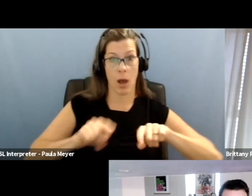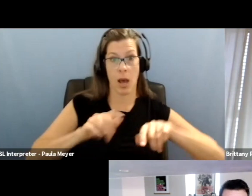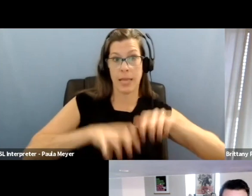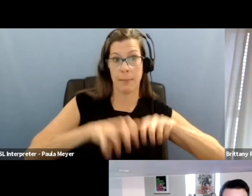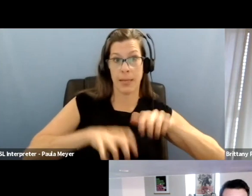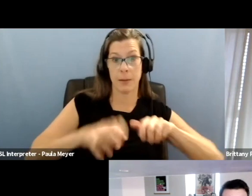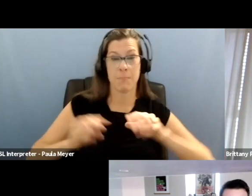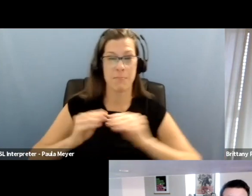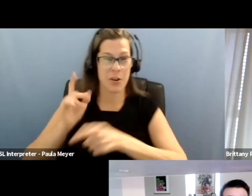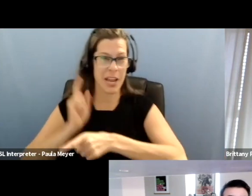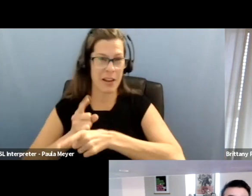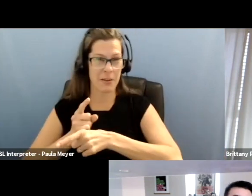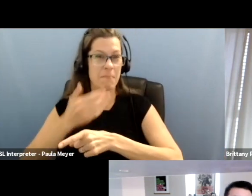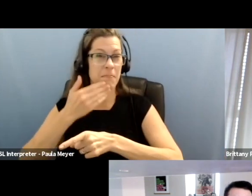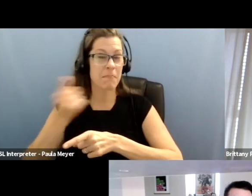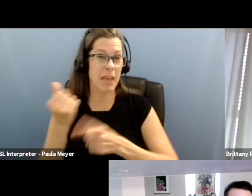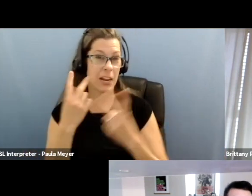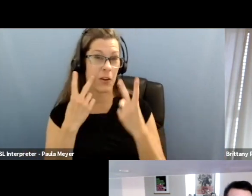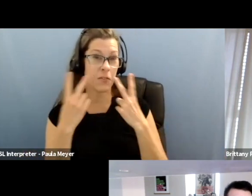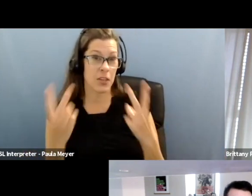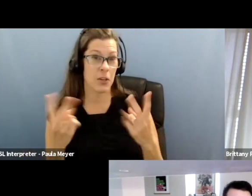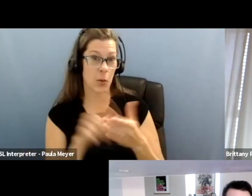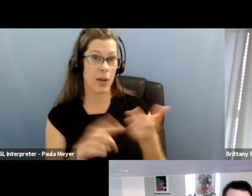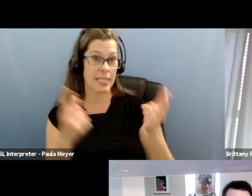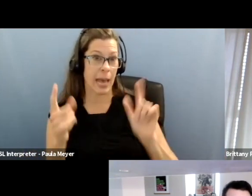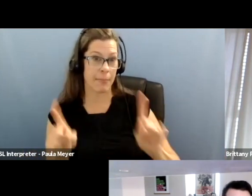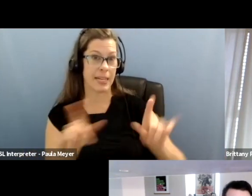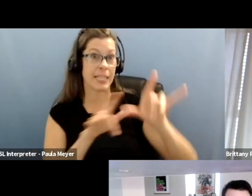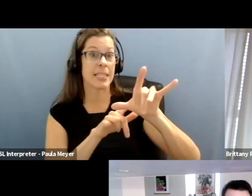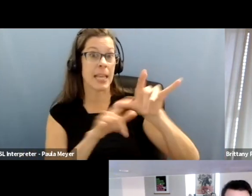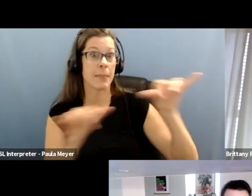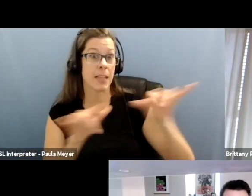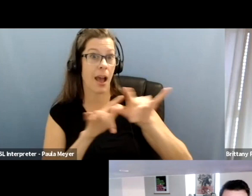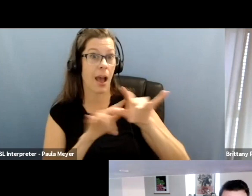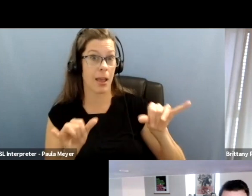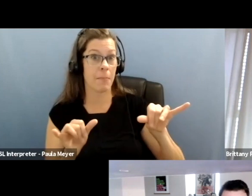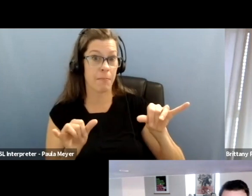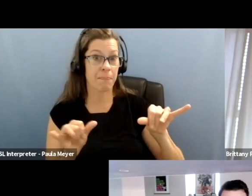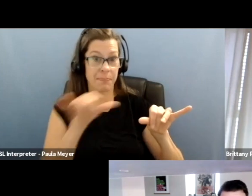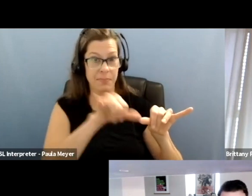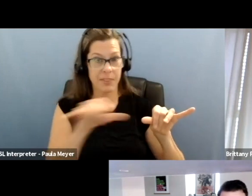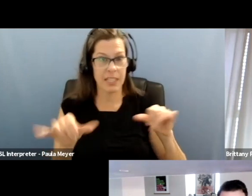a much better view of what is happening in the conversation as it happens. Same can be said for Facebook Live and Zoom.